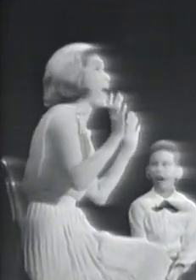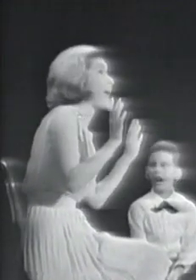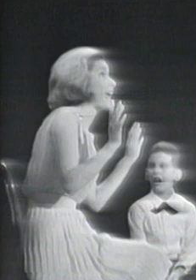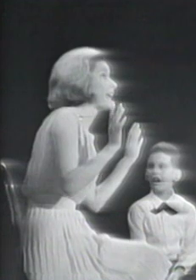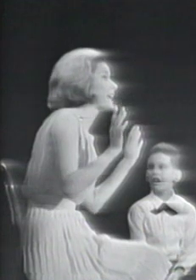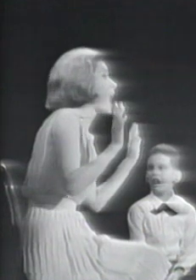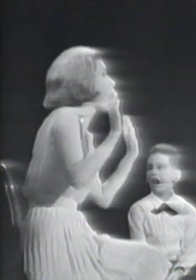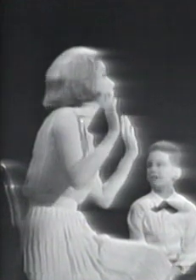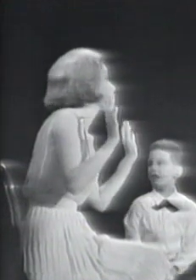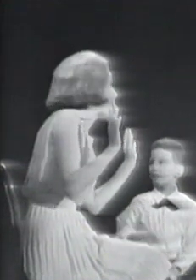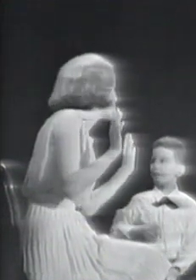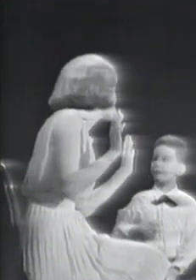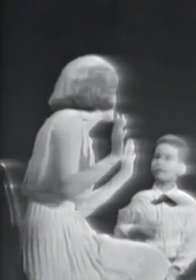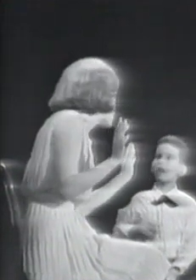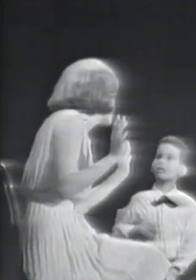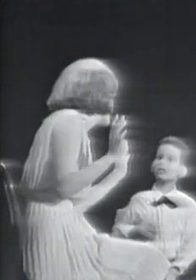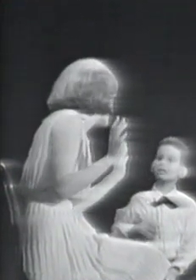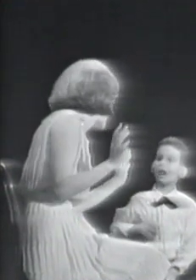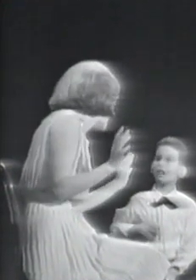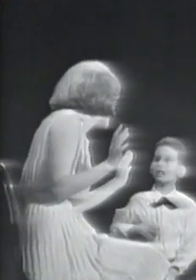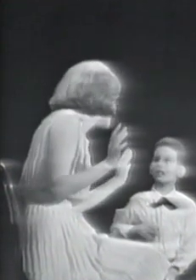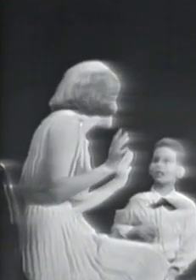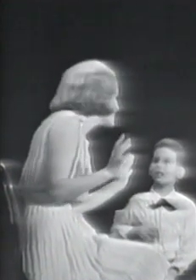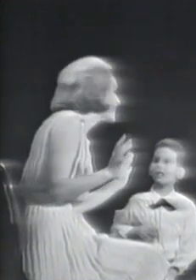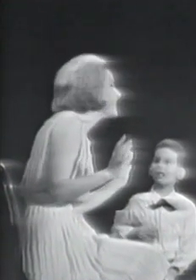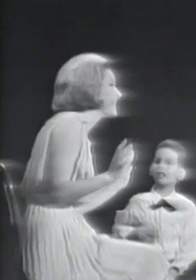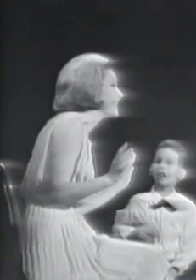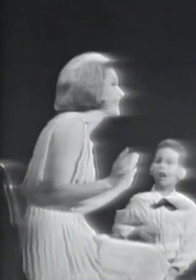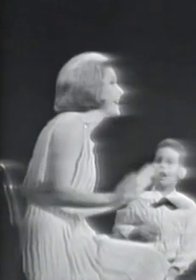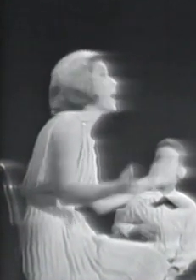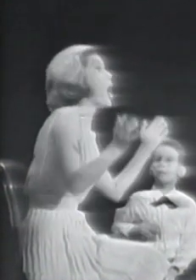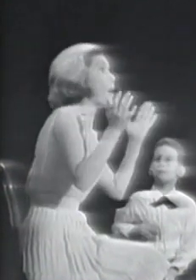RAY, A DROP OF GOLDEN SUN